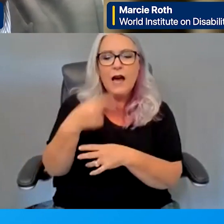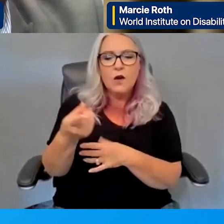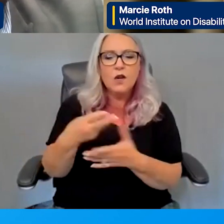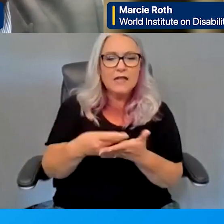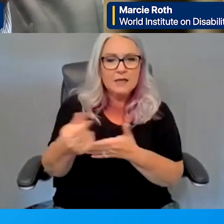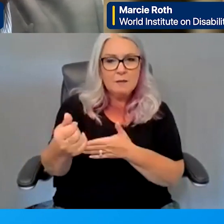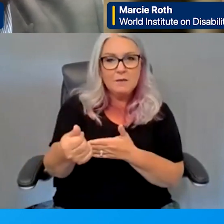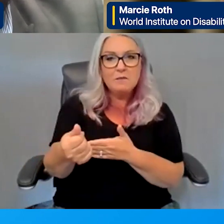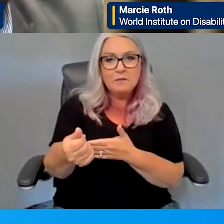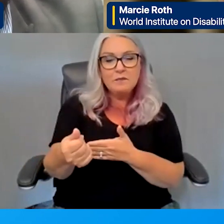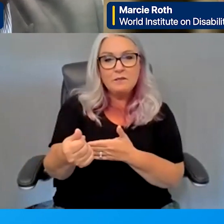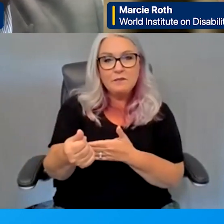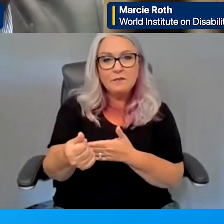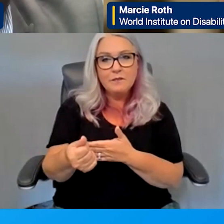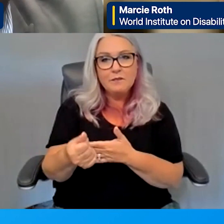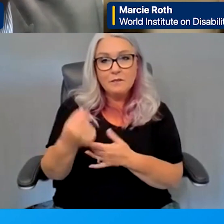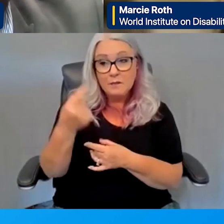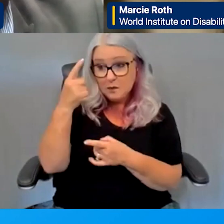every one of the dollars get